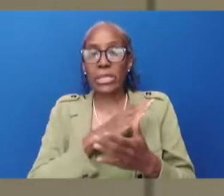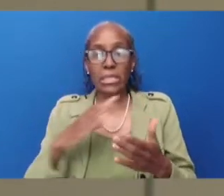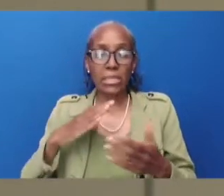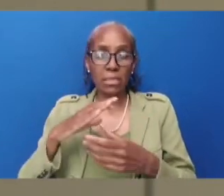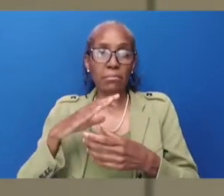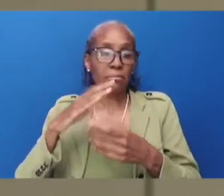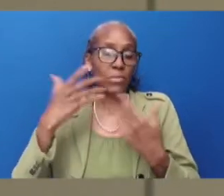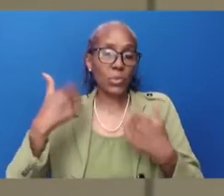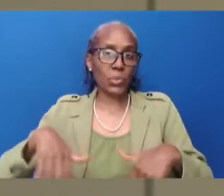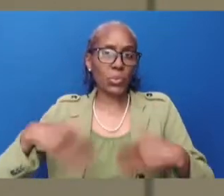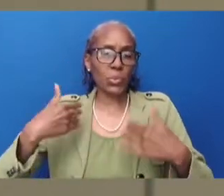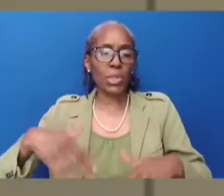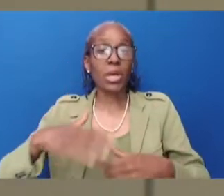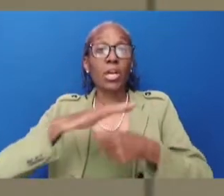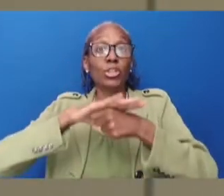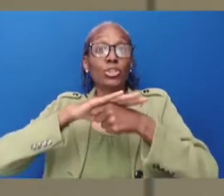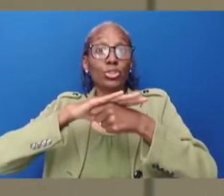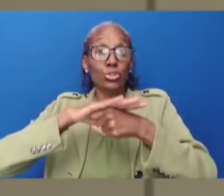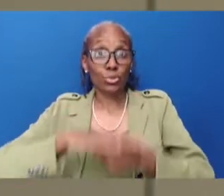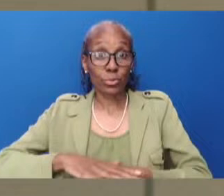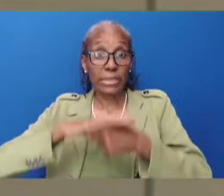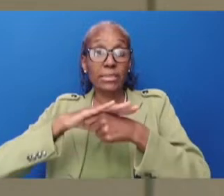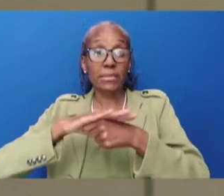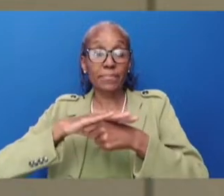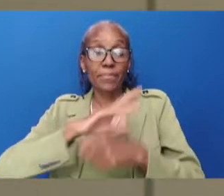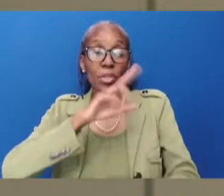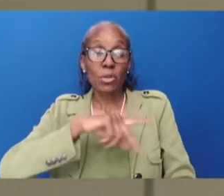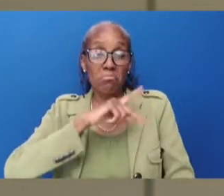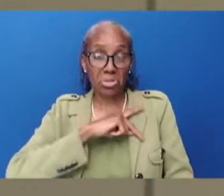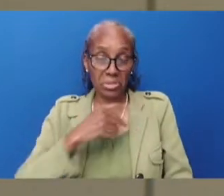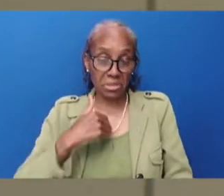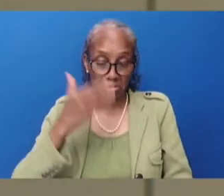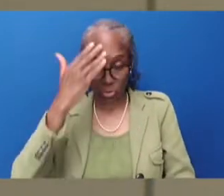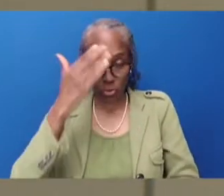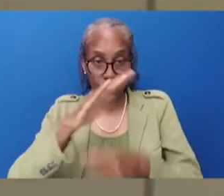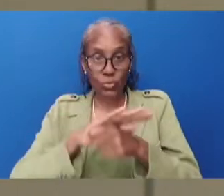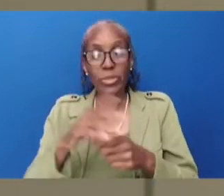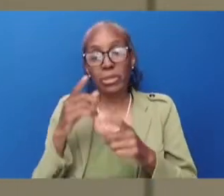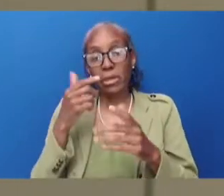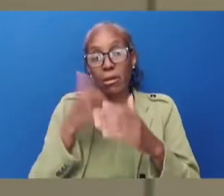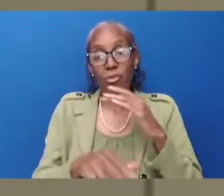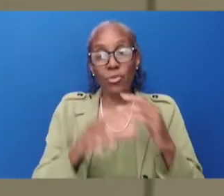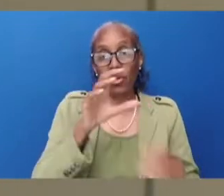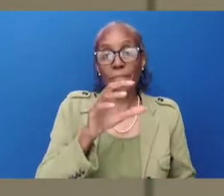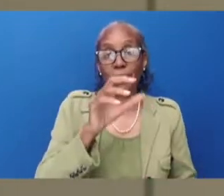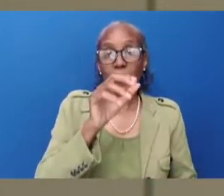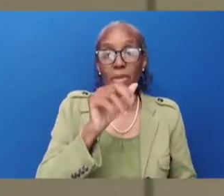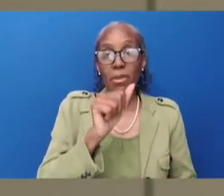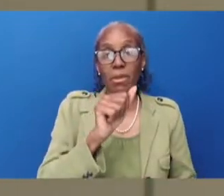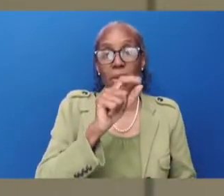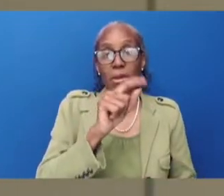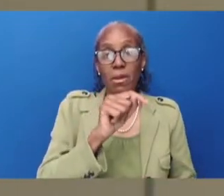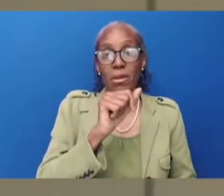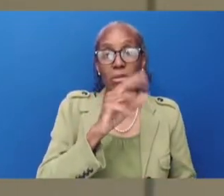ISLAND LAKE MARINE COMMISSION.